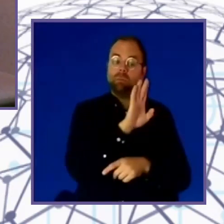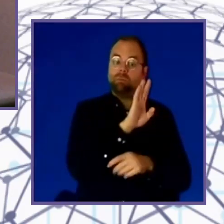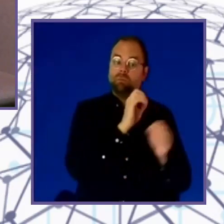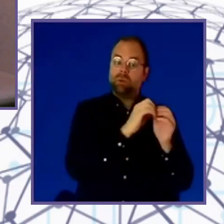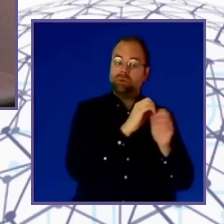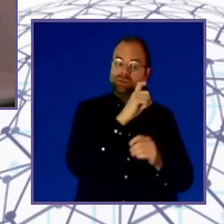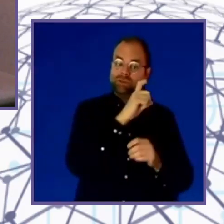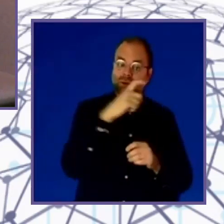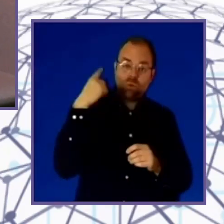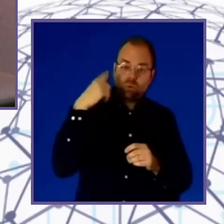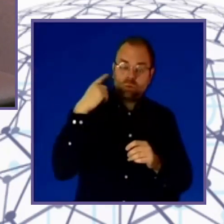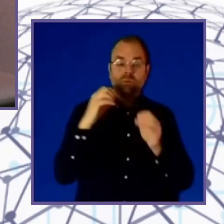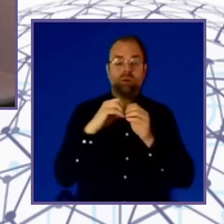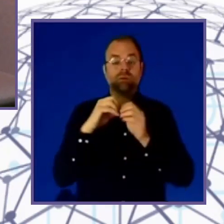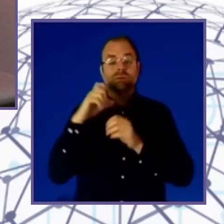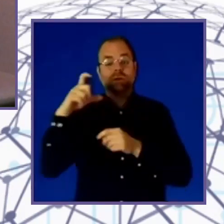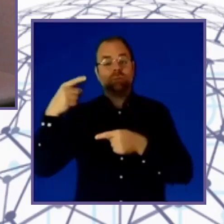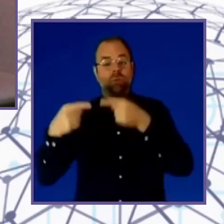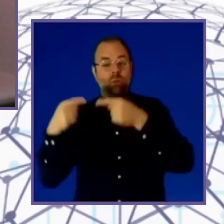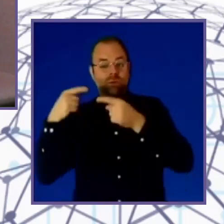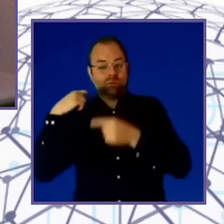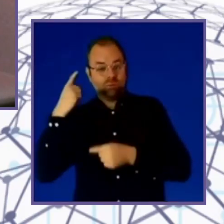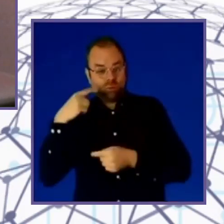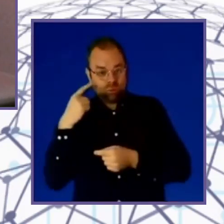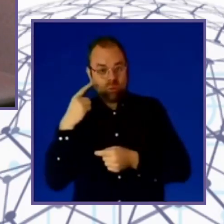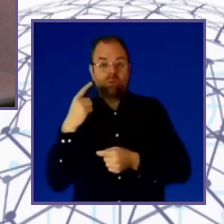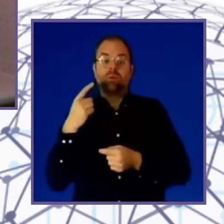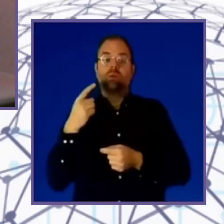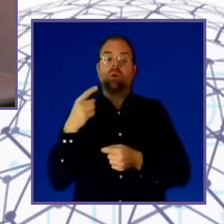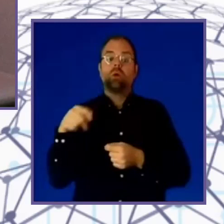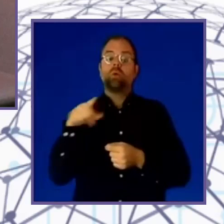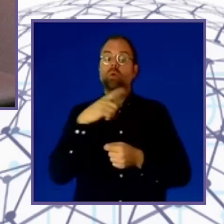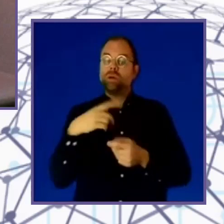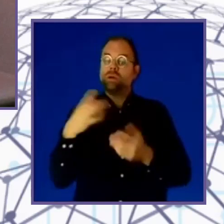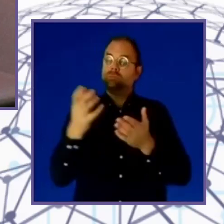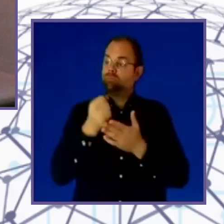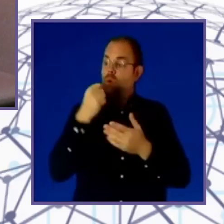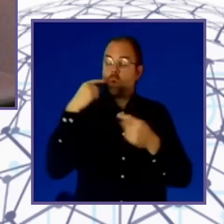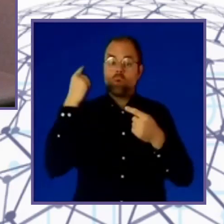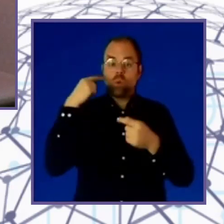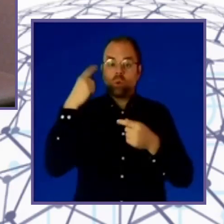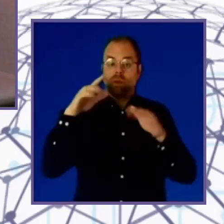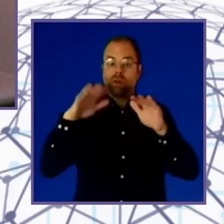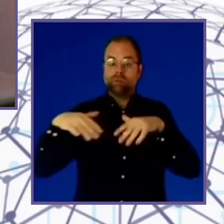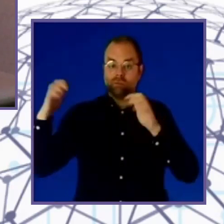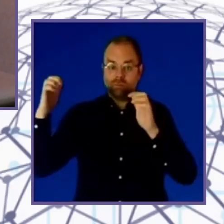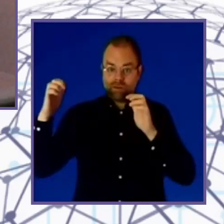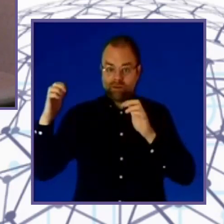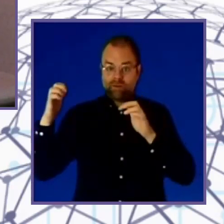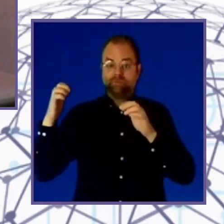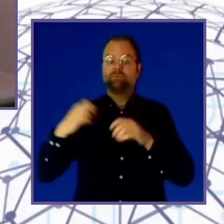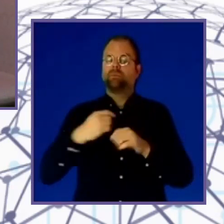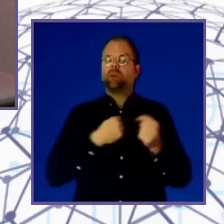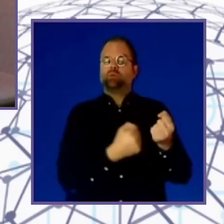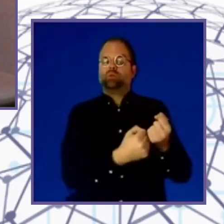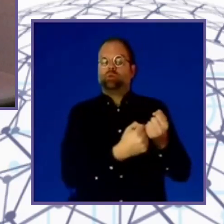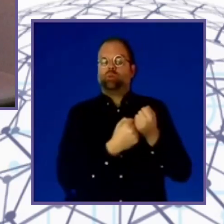we did finally win further reasonable adjustments for the Ulez for disabled Londoners. With over a